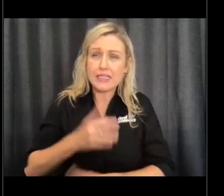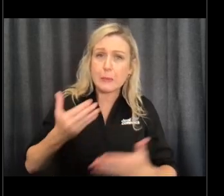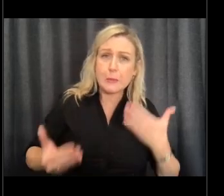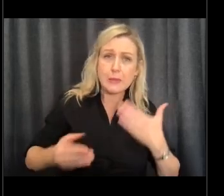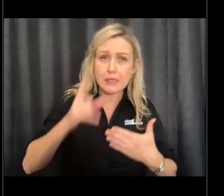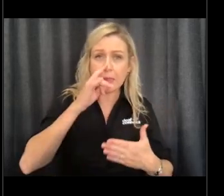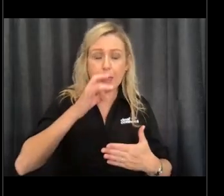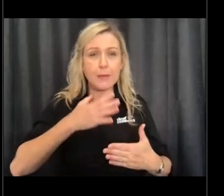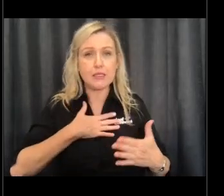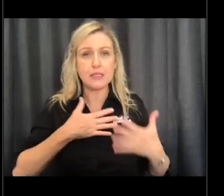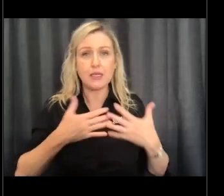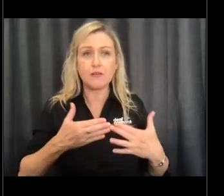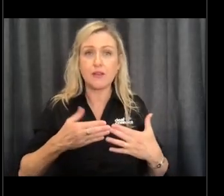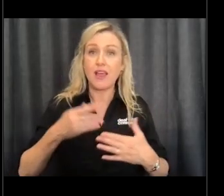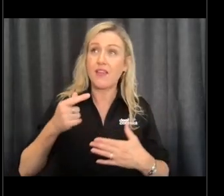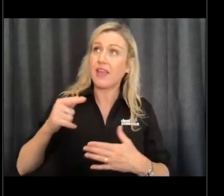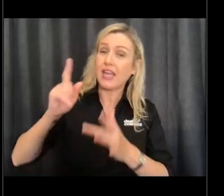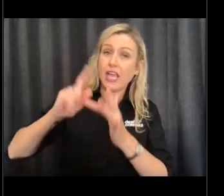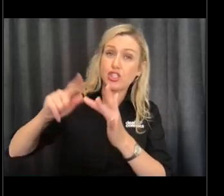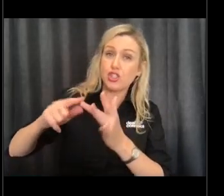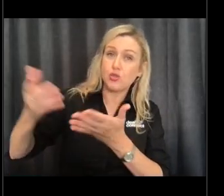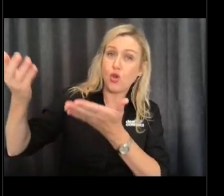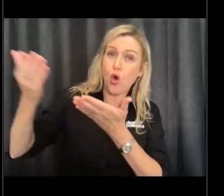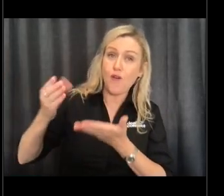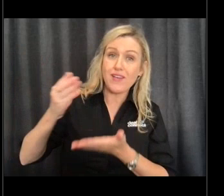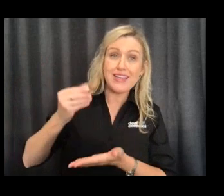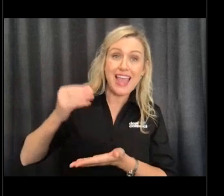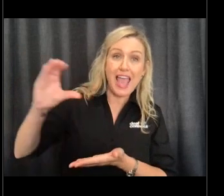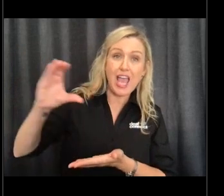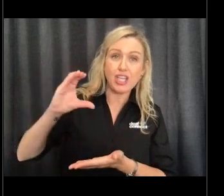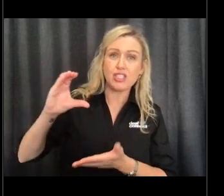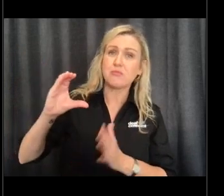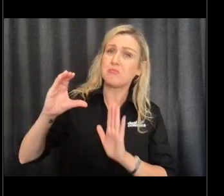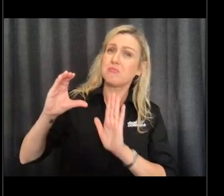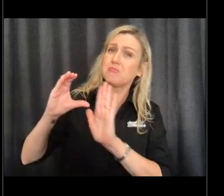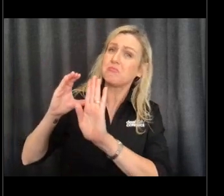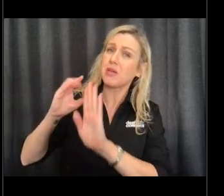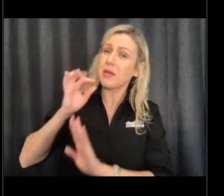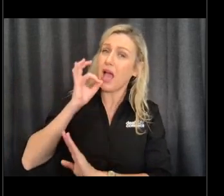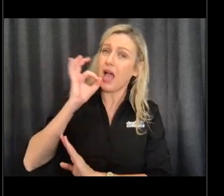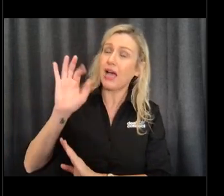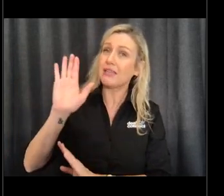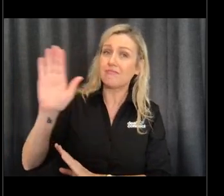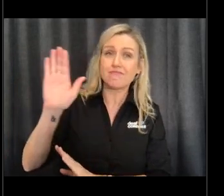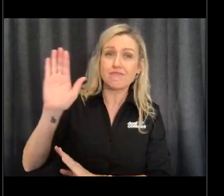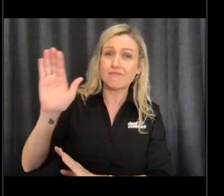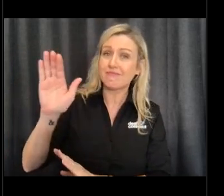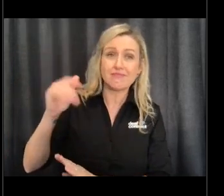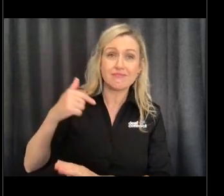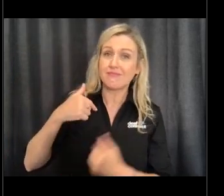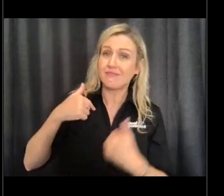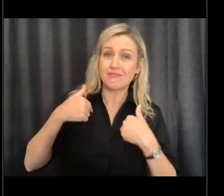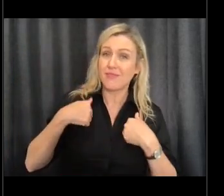Actually have a conversation along the lines of, I don't think I would be able to get this